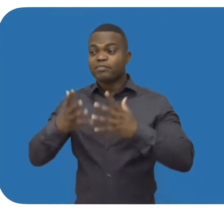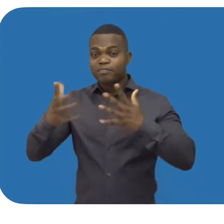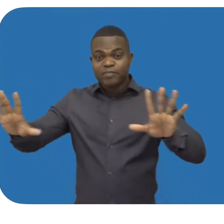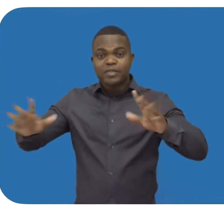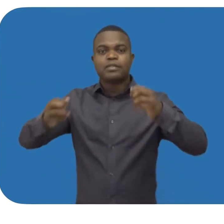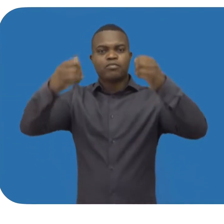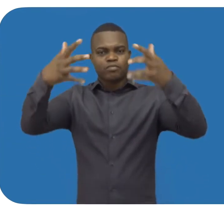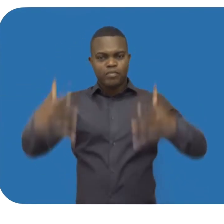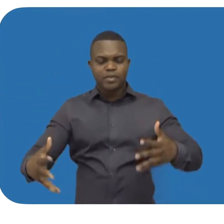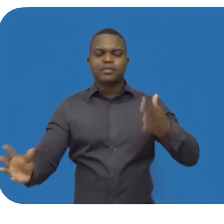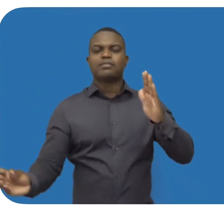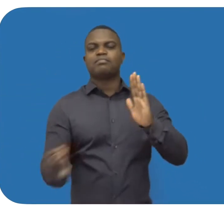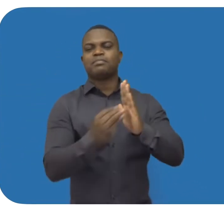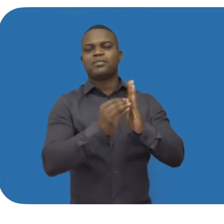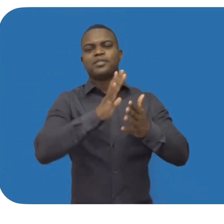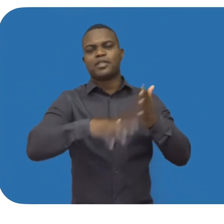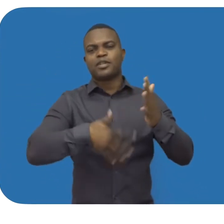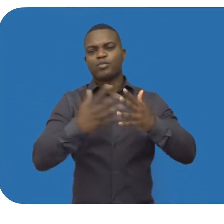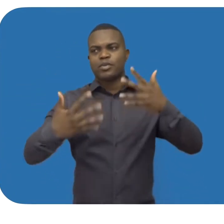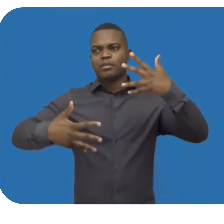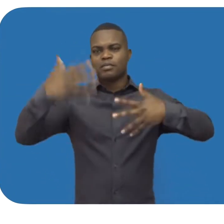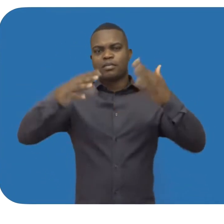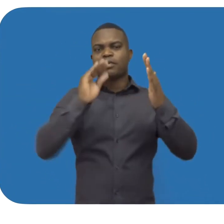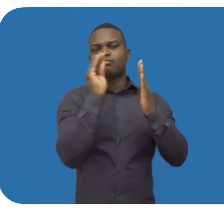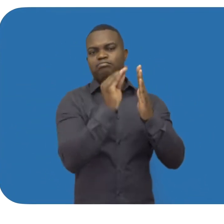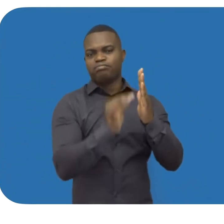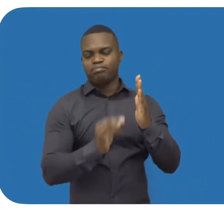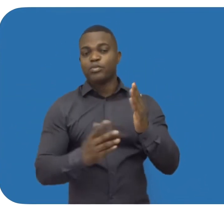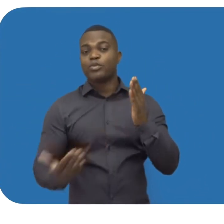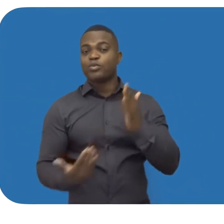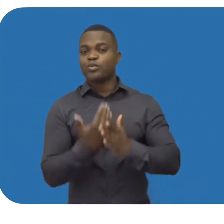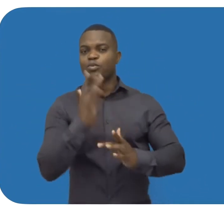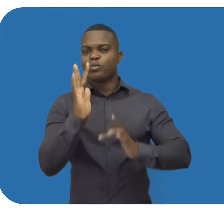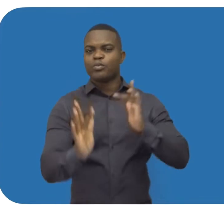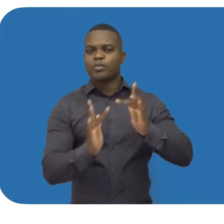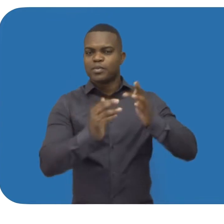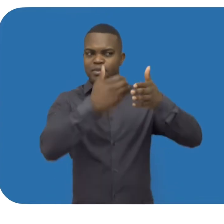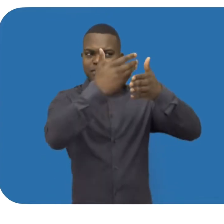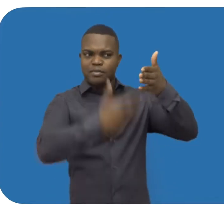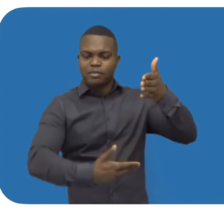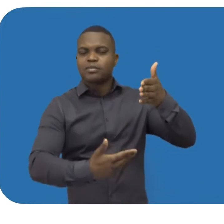a new website that already lists over a hundred different resources, with more to come.